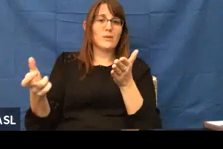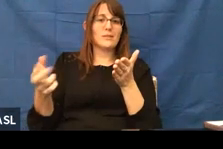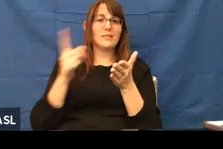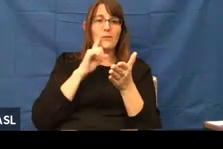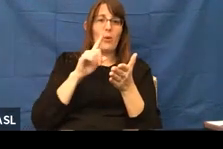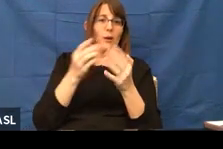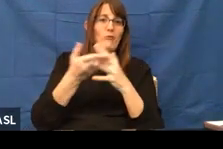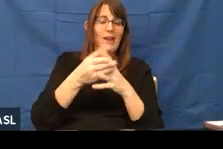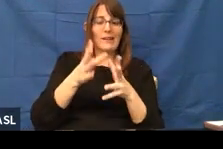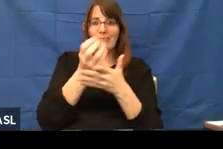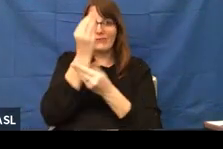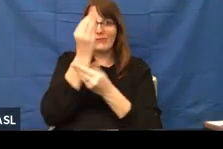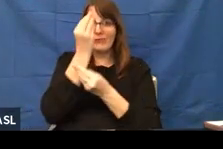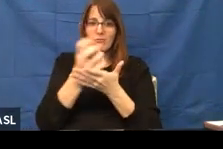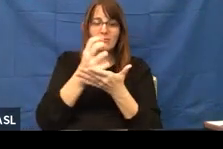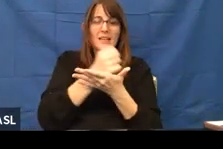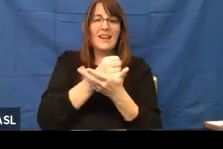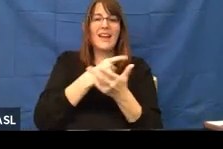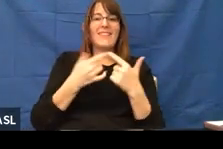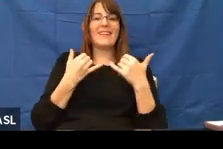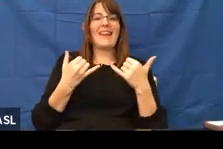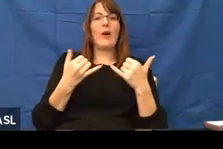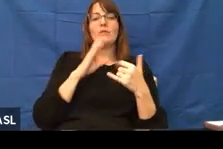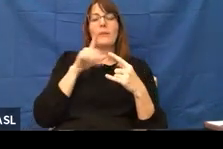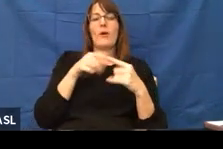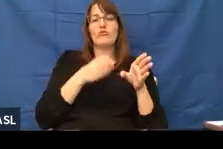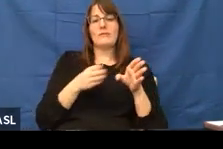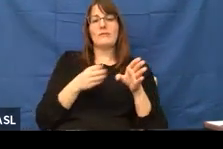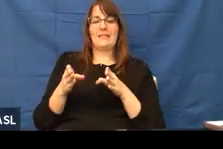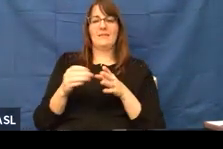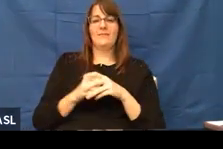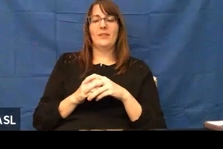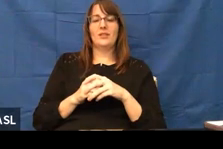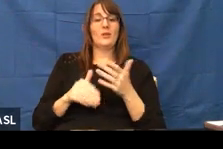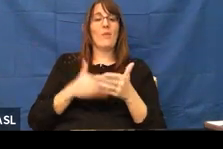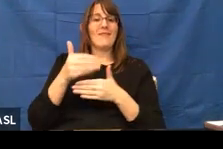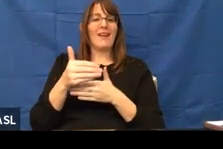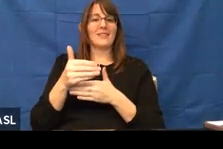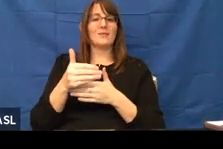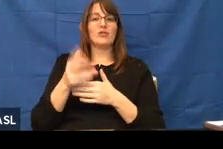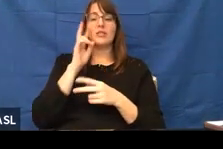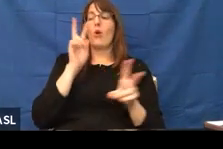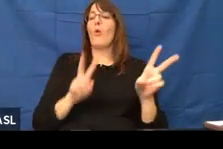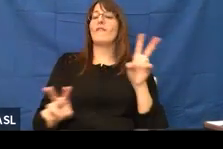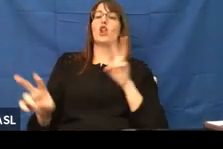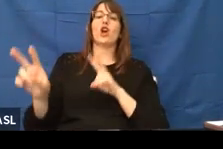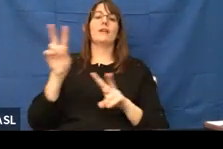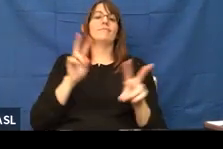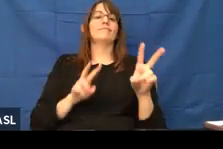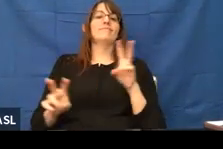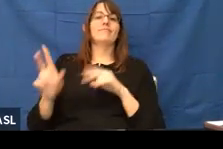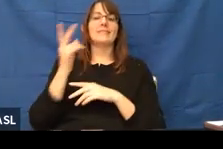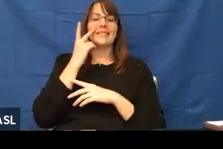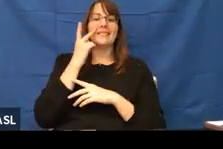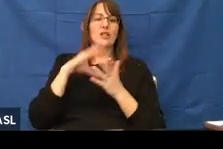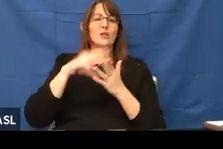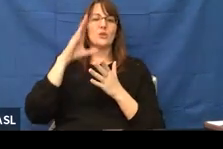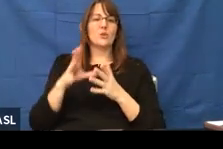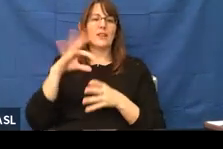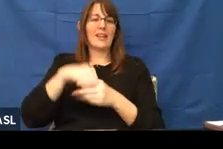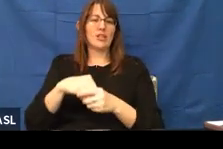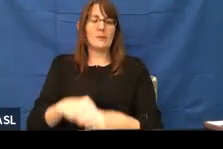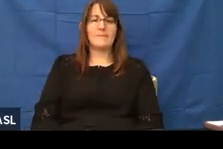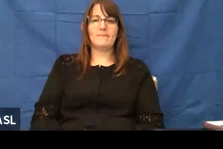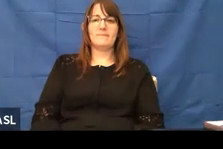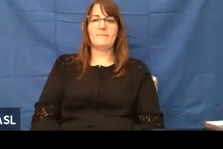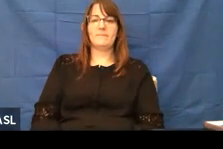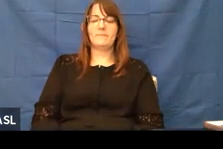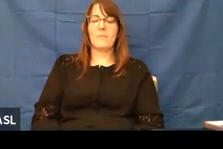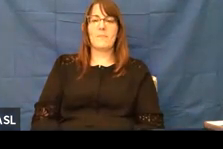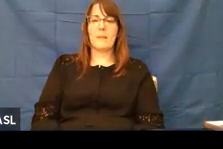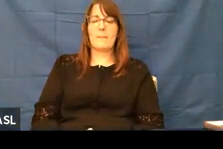Jewyl Alderson Clarke, SDCOE: And we took a moment to talk about routines. So let's take a scenic overlook here and talk a little bit about student engagement tips and tricks and then we will